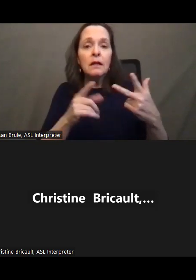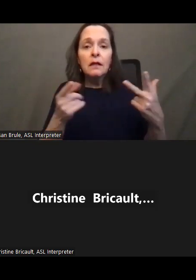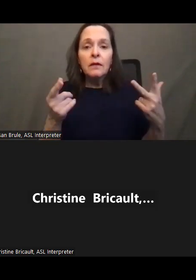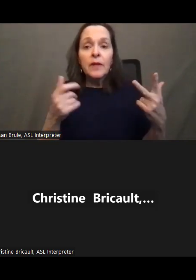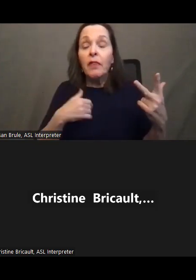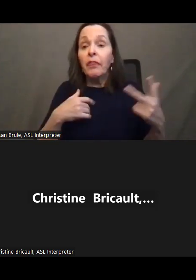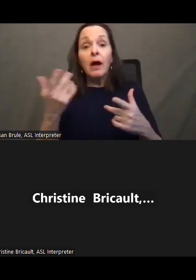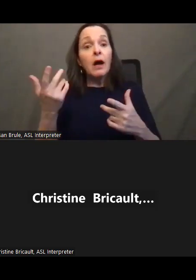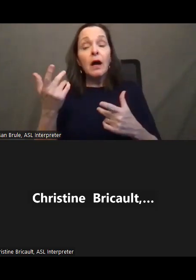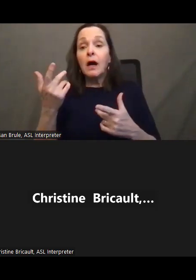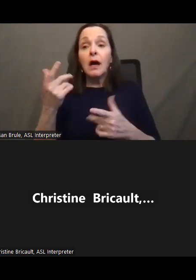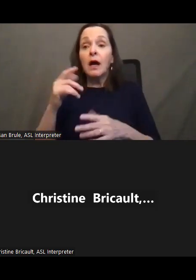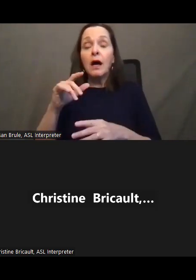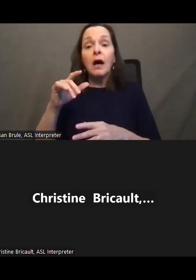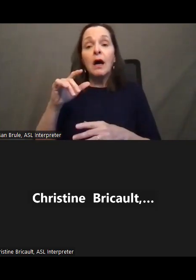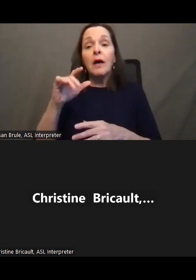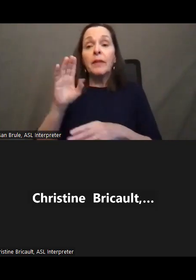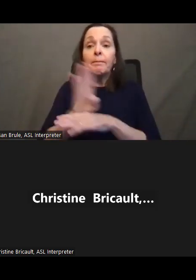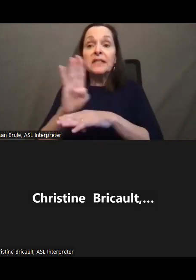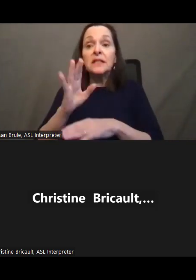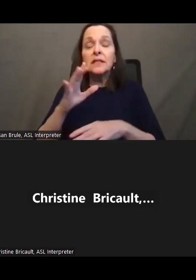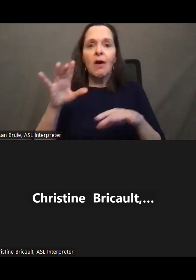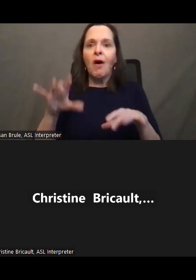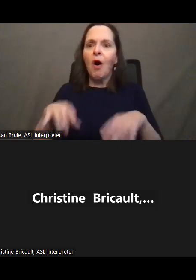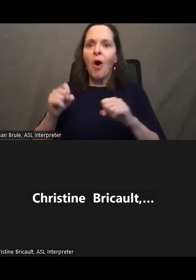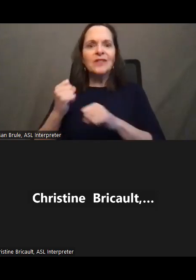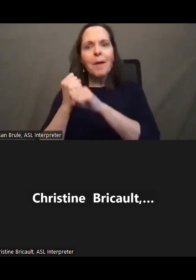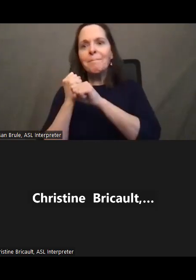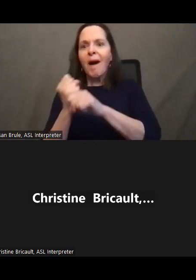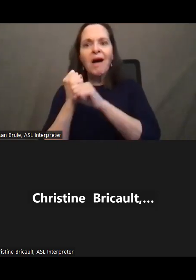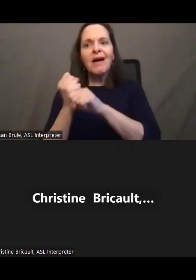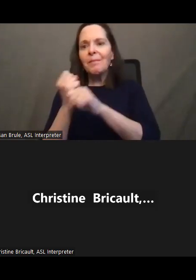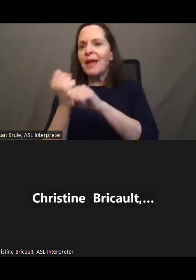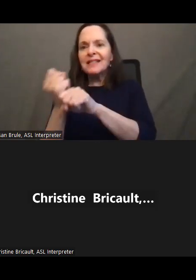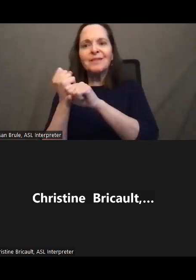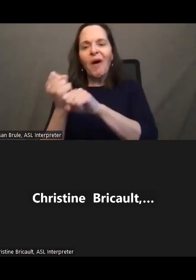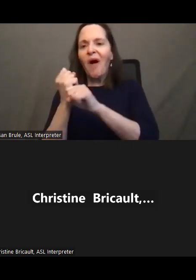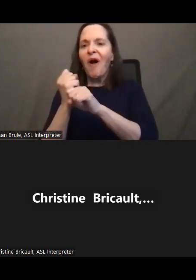You know, that is going to be part of employment if it's offered to all employees.